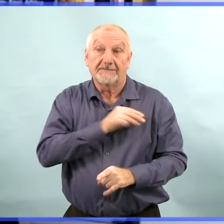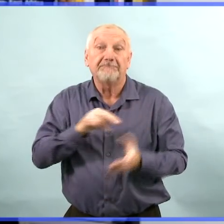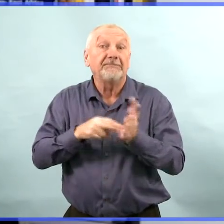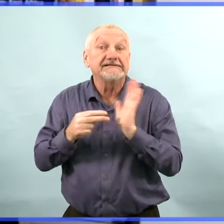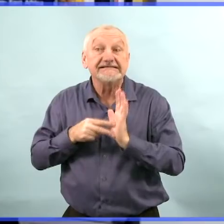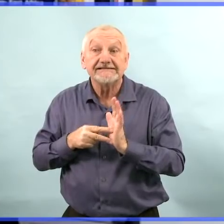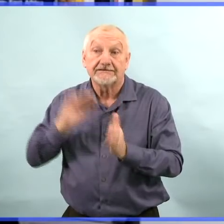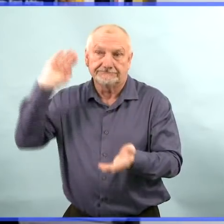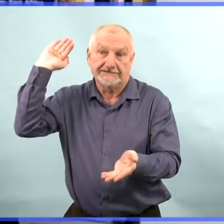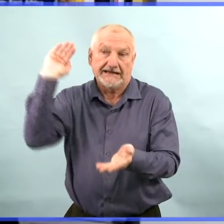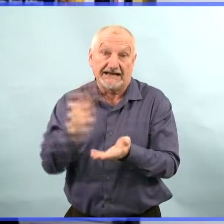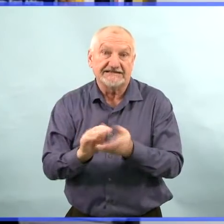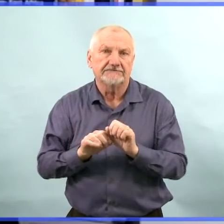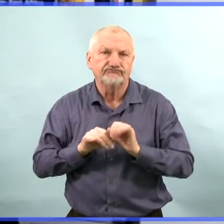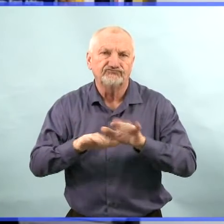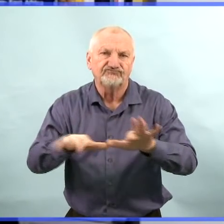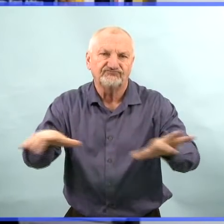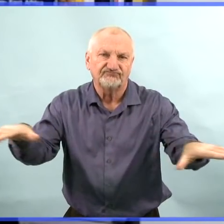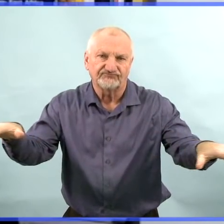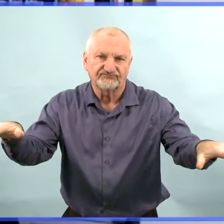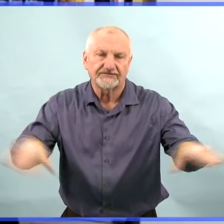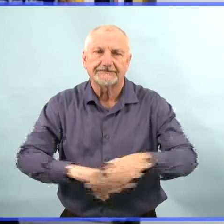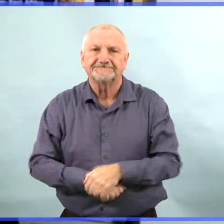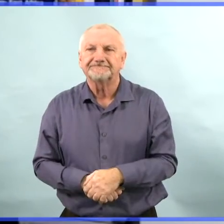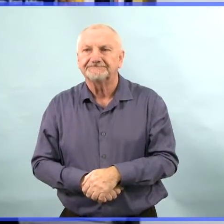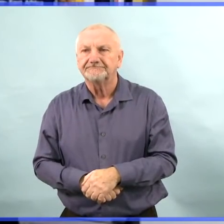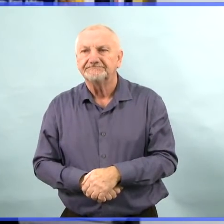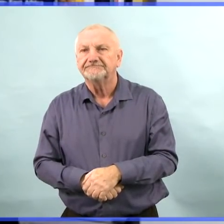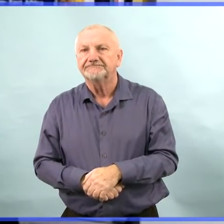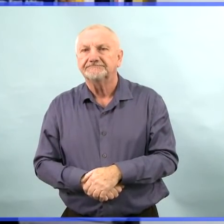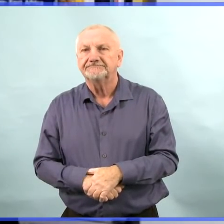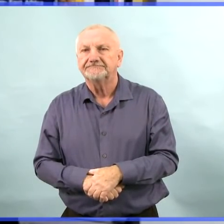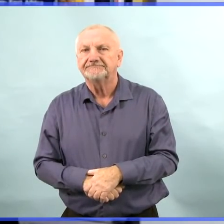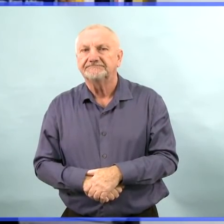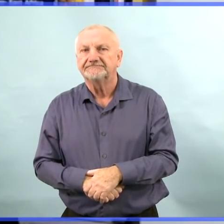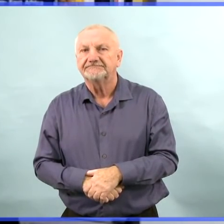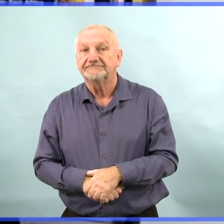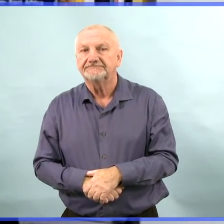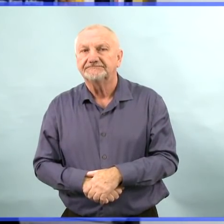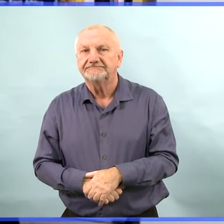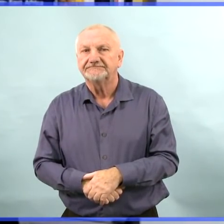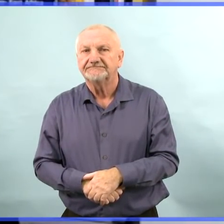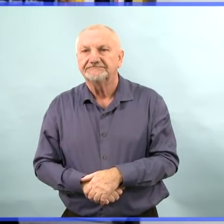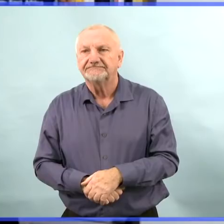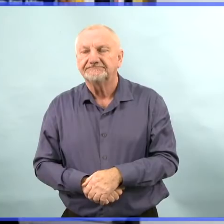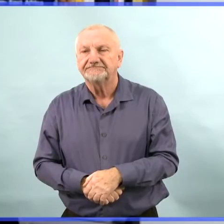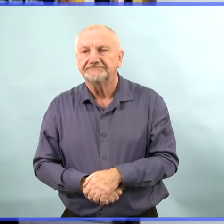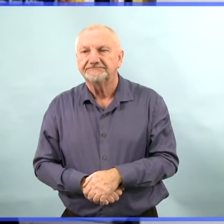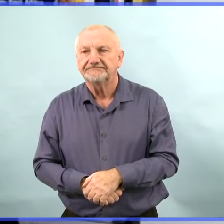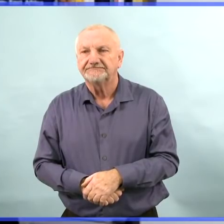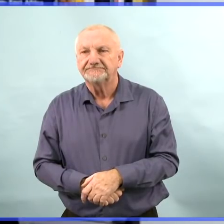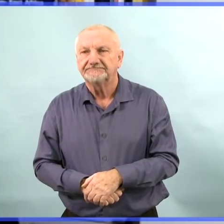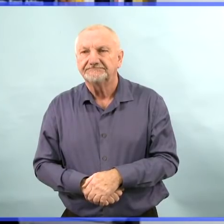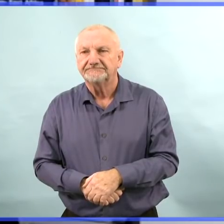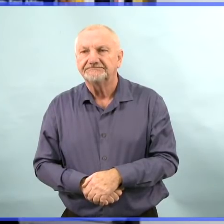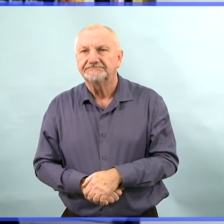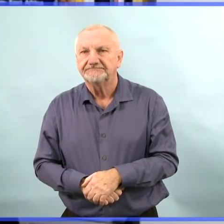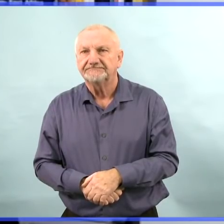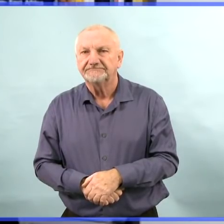over time it's been really dramatic to look at the shape of this wave compared to previous waves